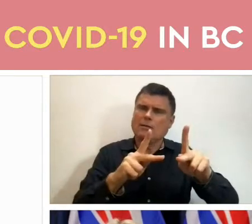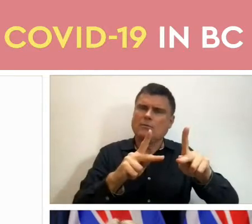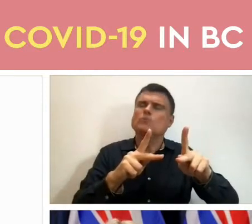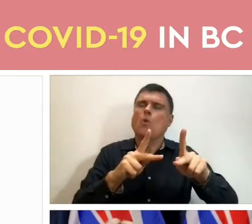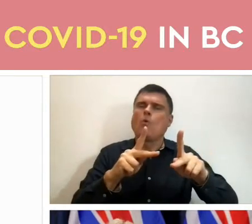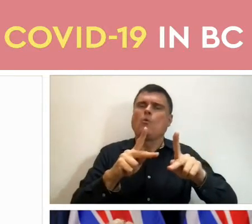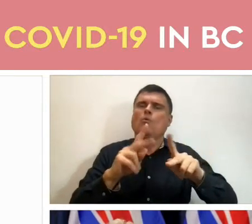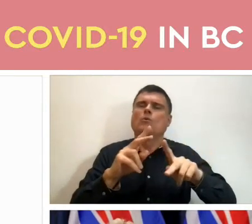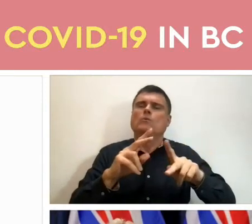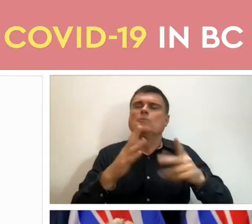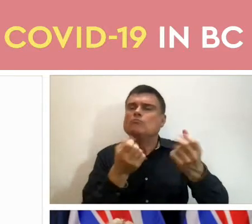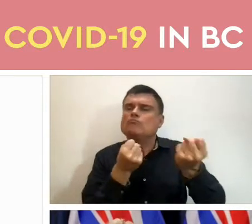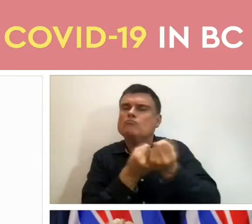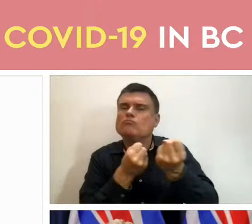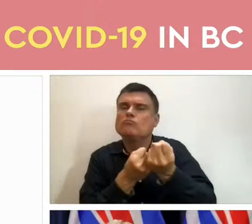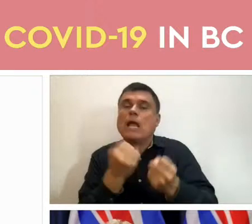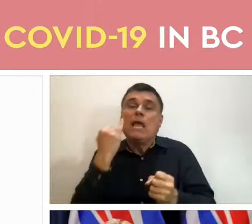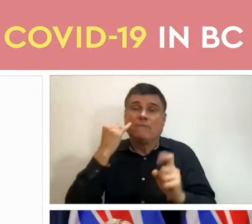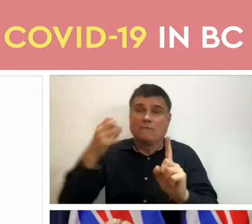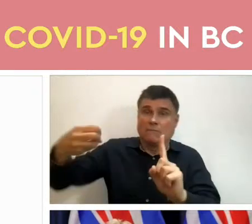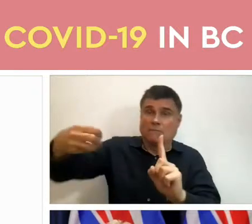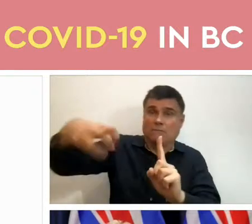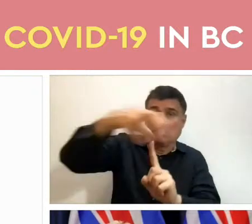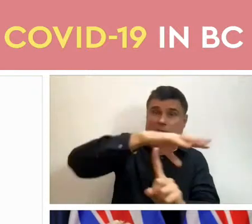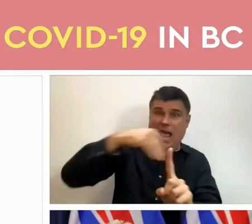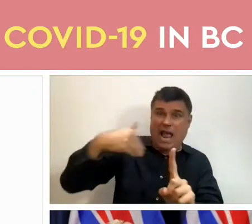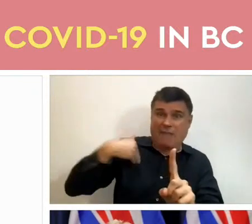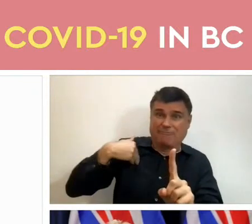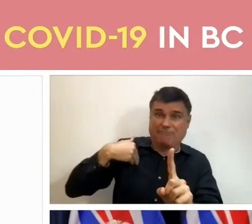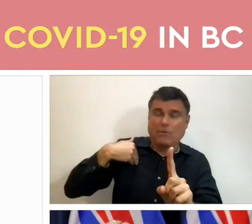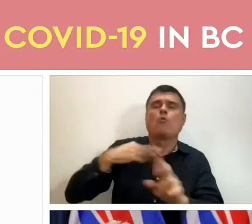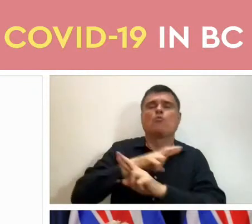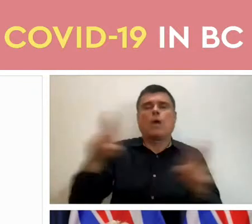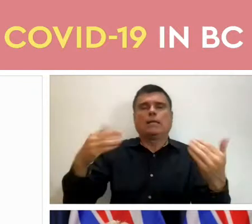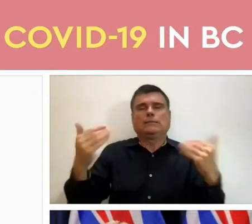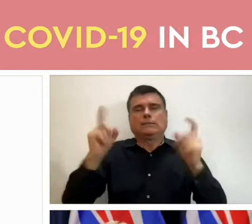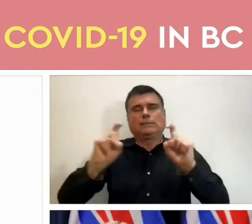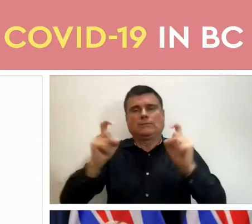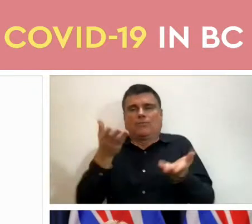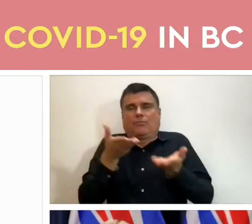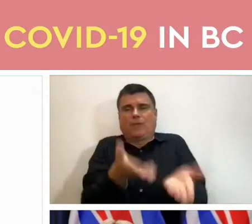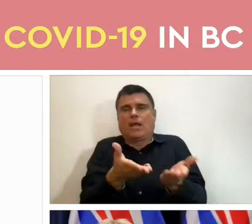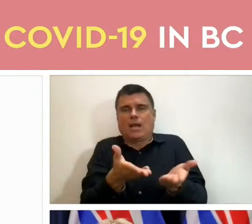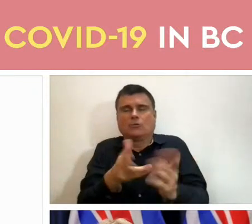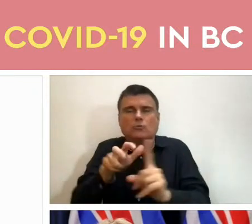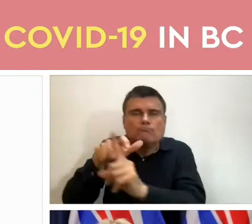children can remain in school. As well, we will be using them